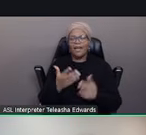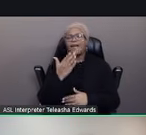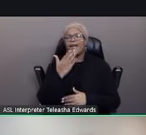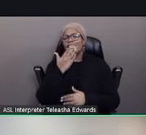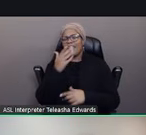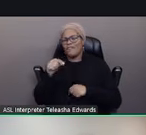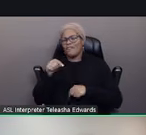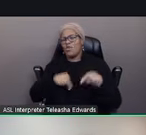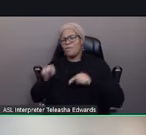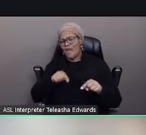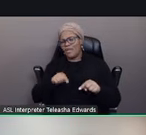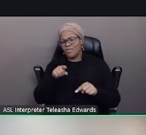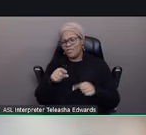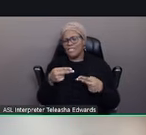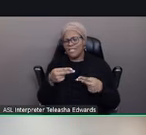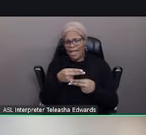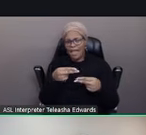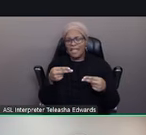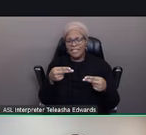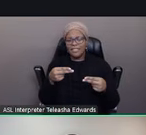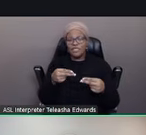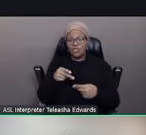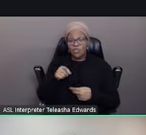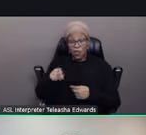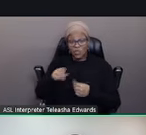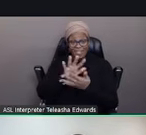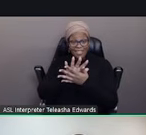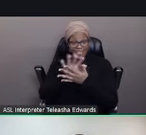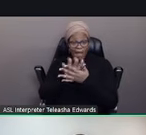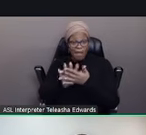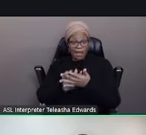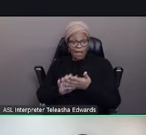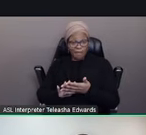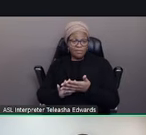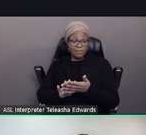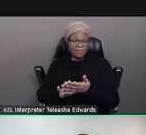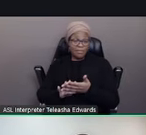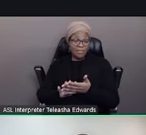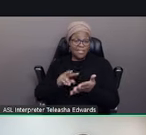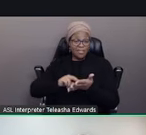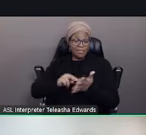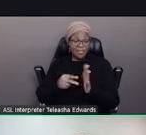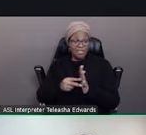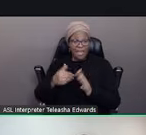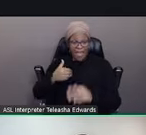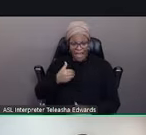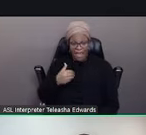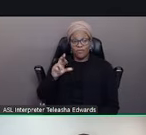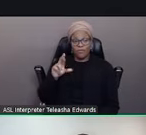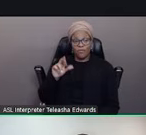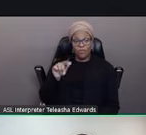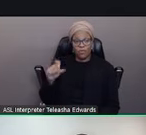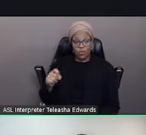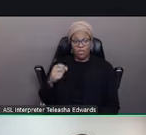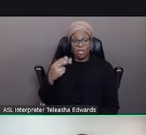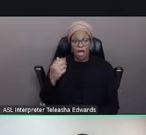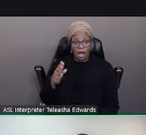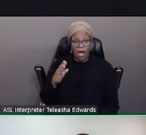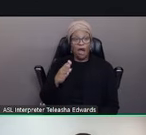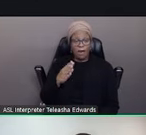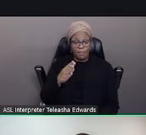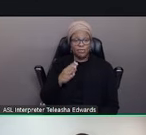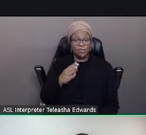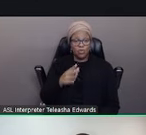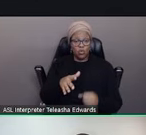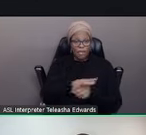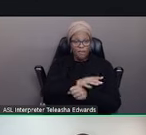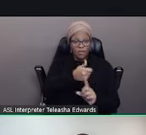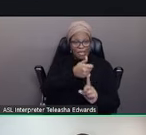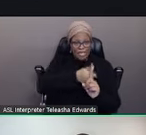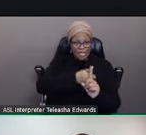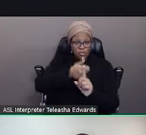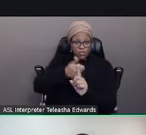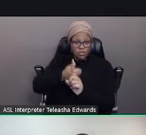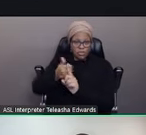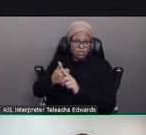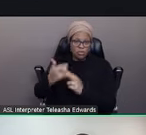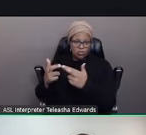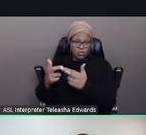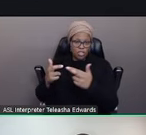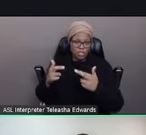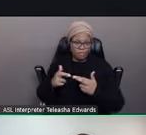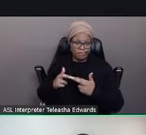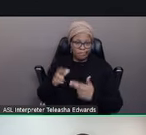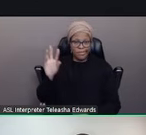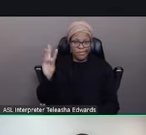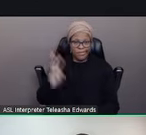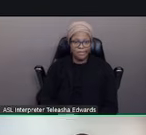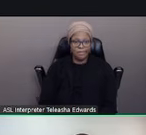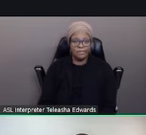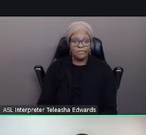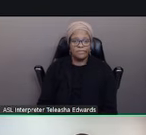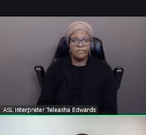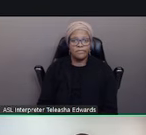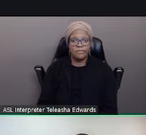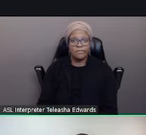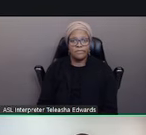Um so as the design is that we would have um roots hubs covering each of these six regions.